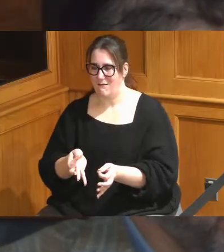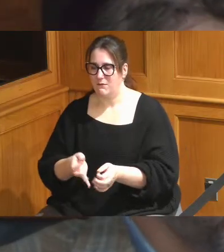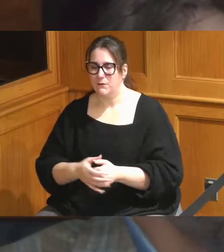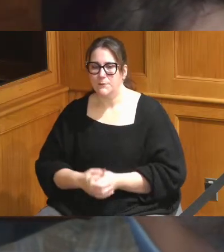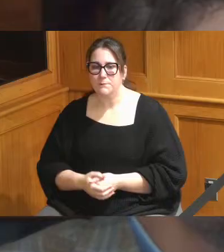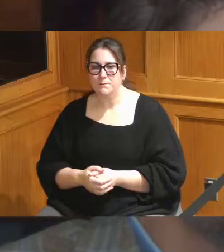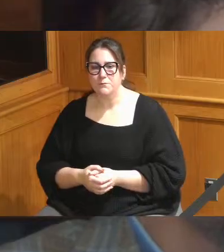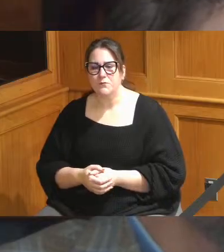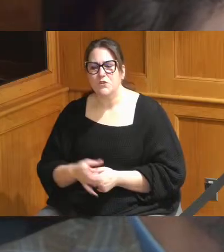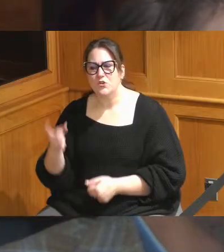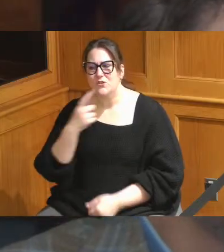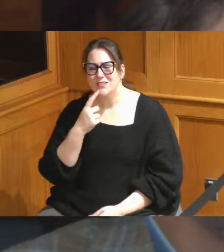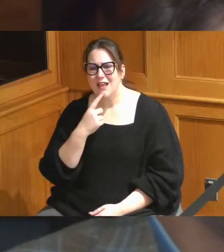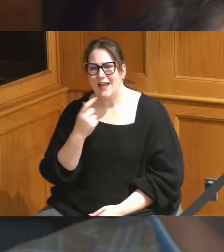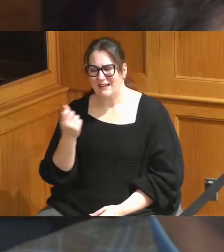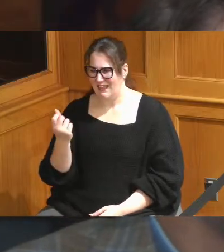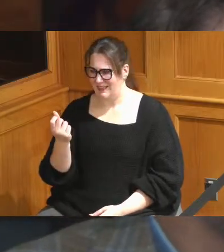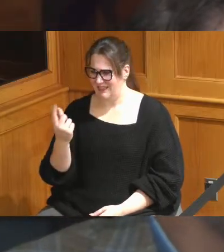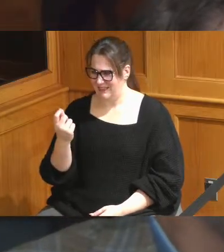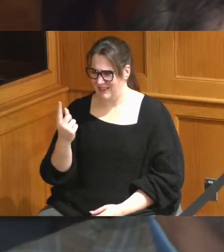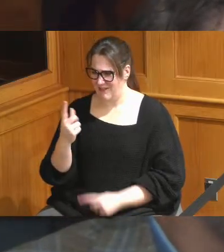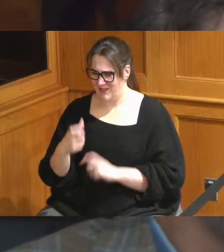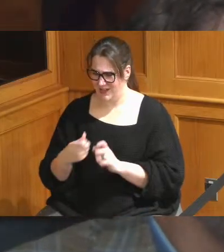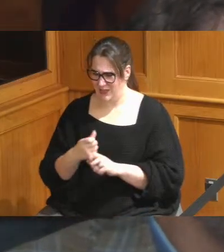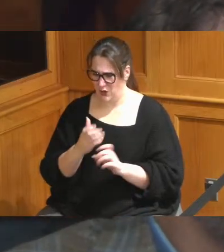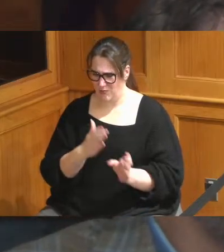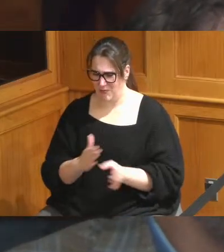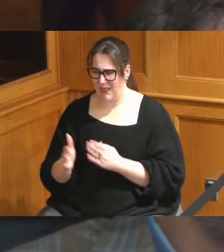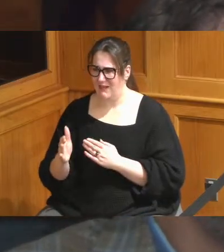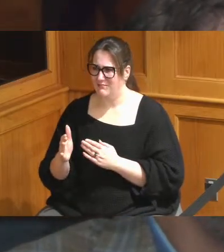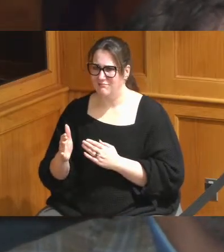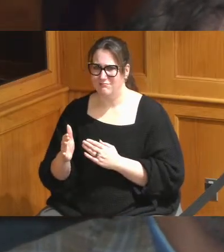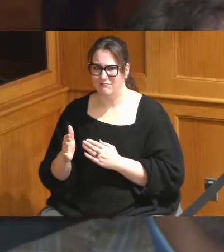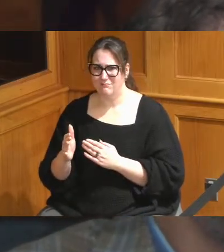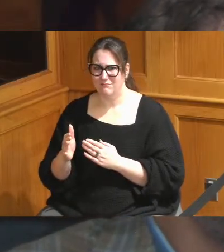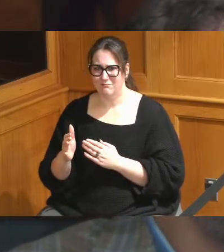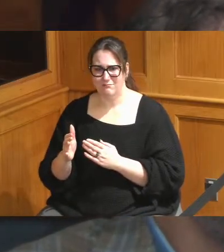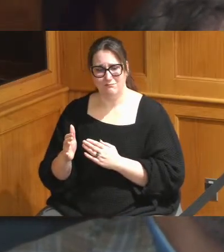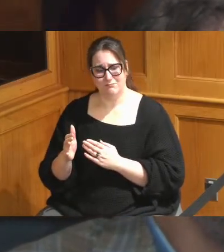the key word is 11. 11 years must be the number. Someone must play it at the lottery. They may